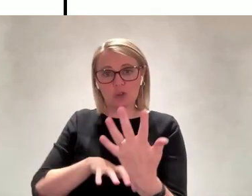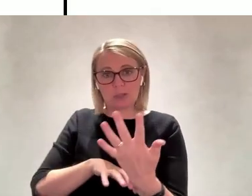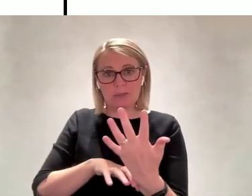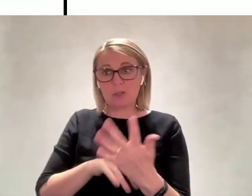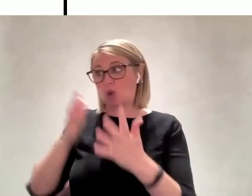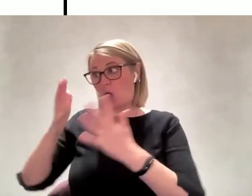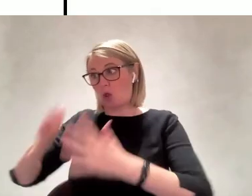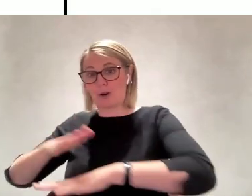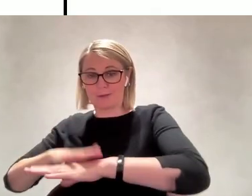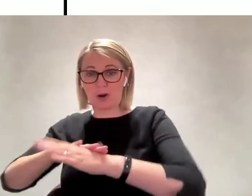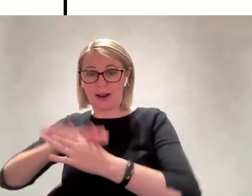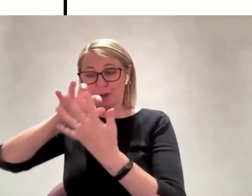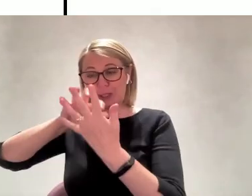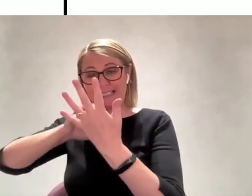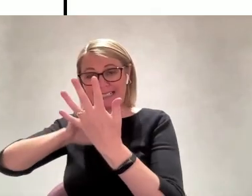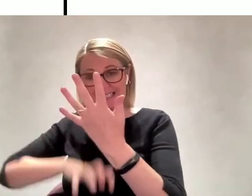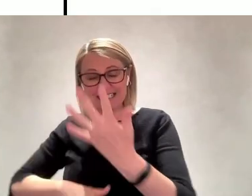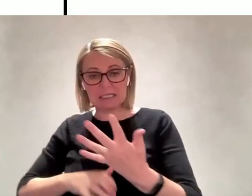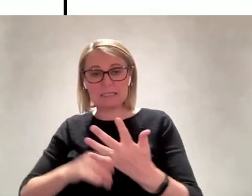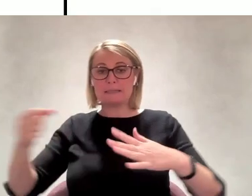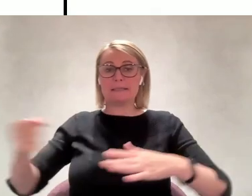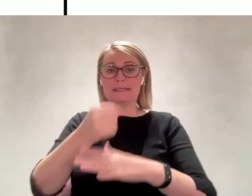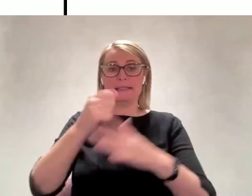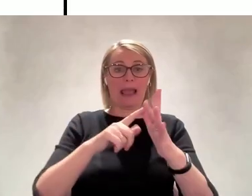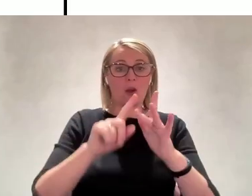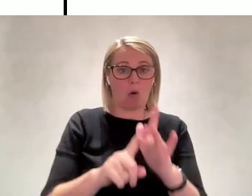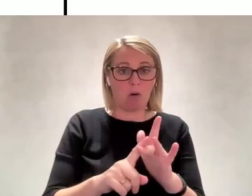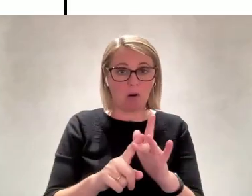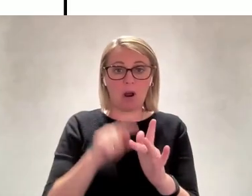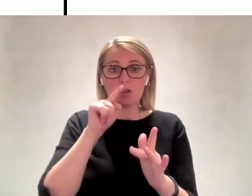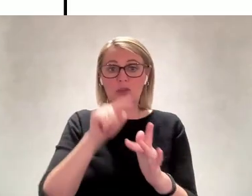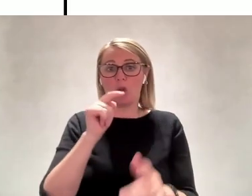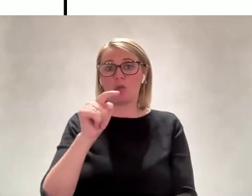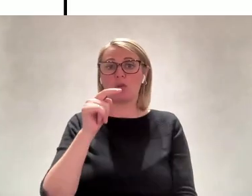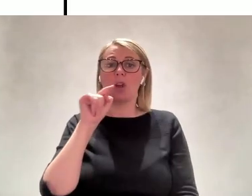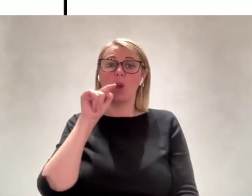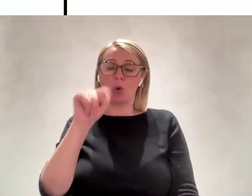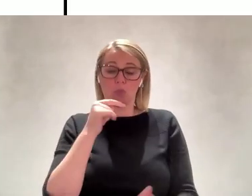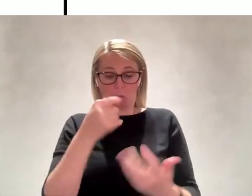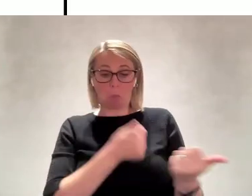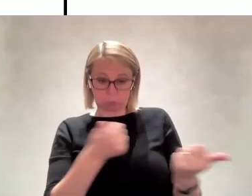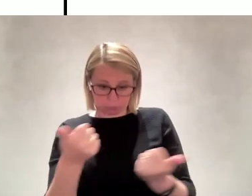a surprising amount of time. Results from the proof of concept were promising.